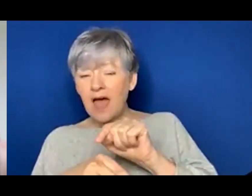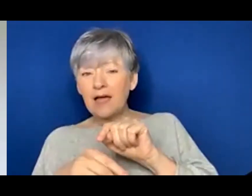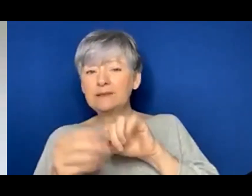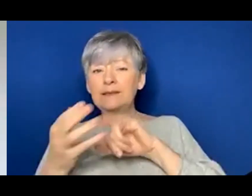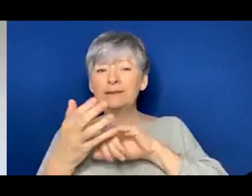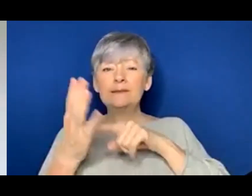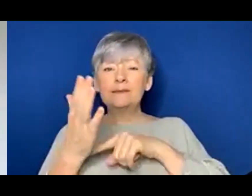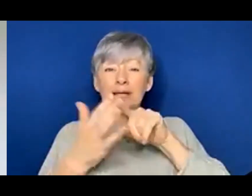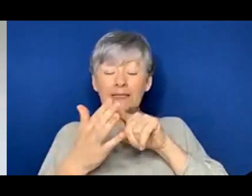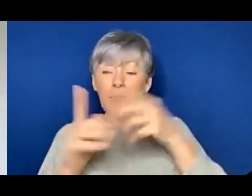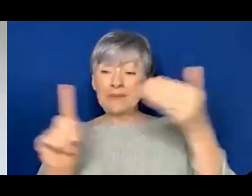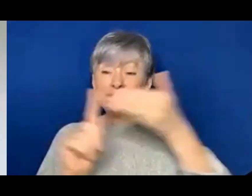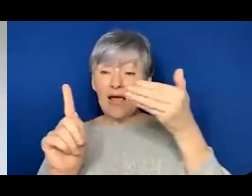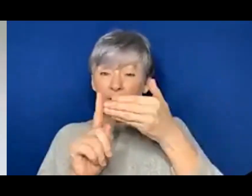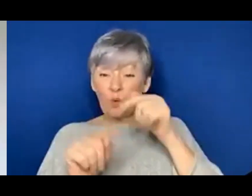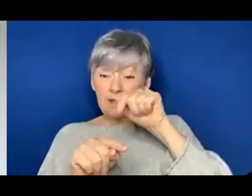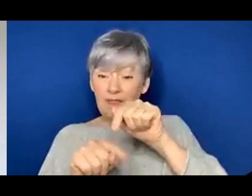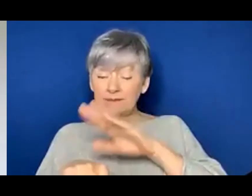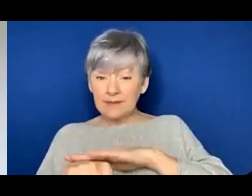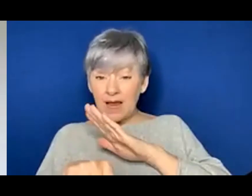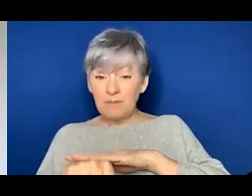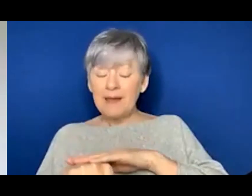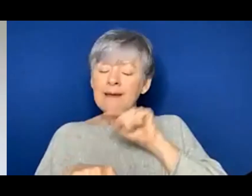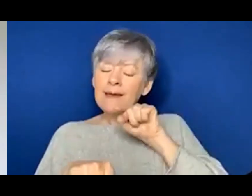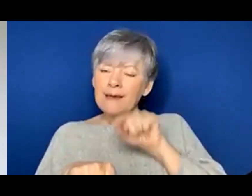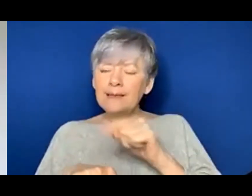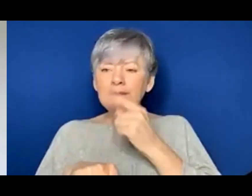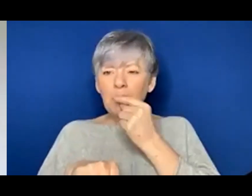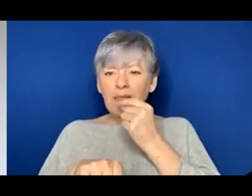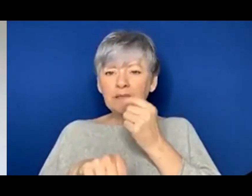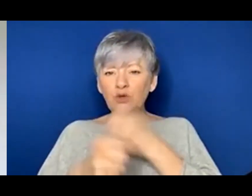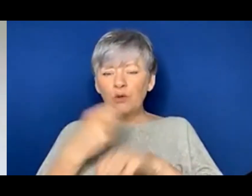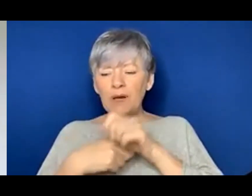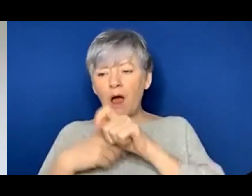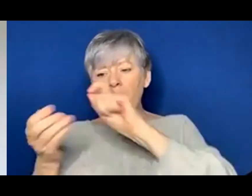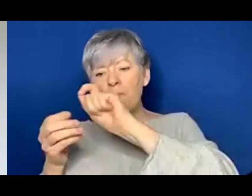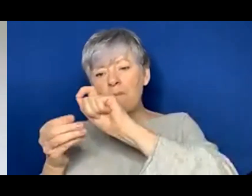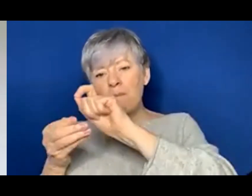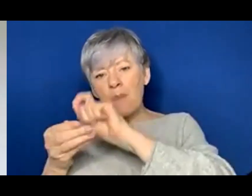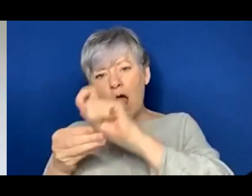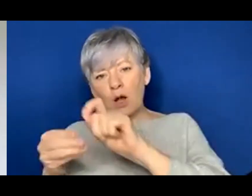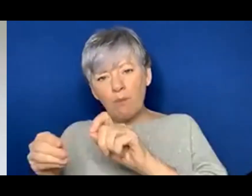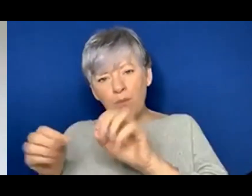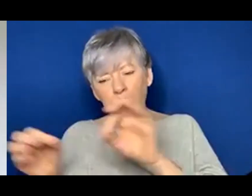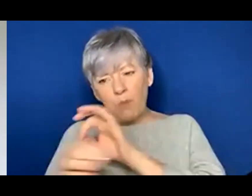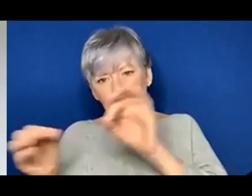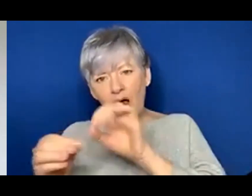at the time, the ability to be a composer would have disappeared when he was diagnosed. So